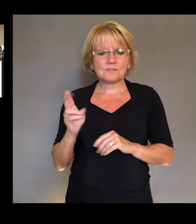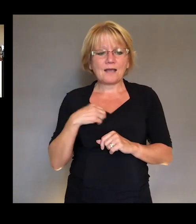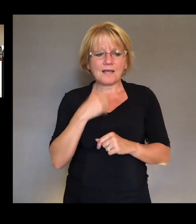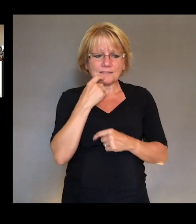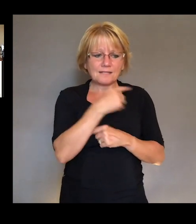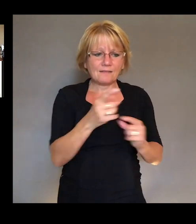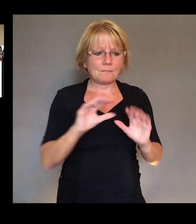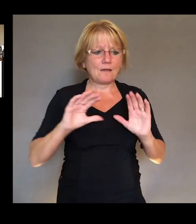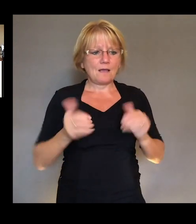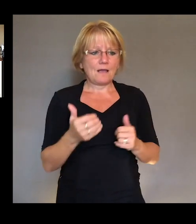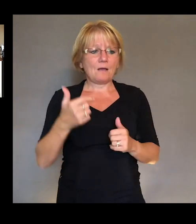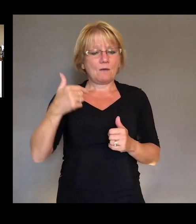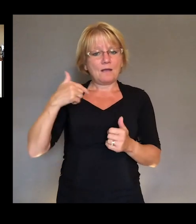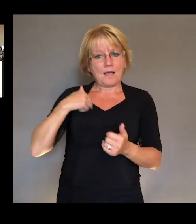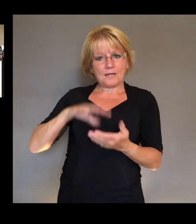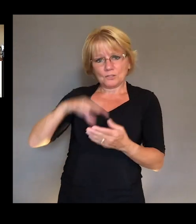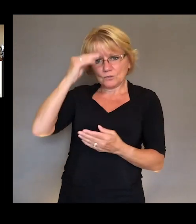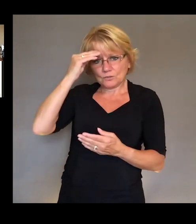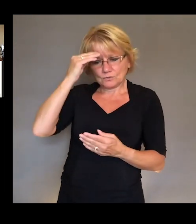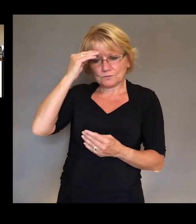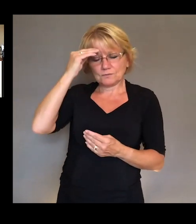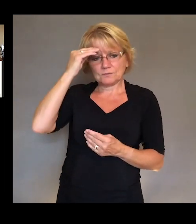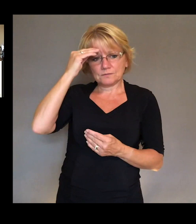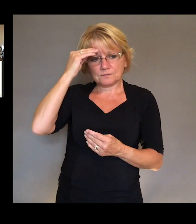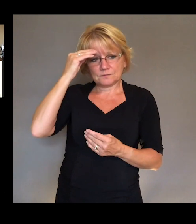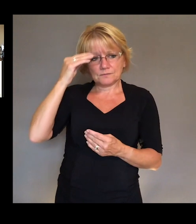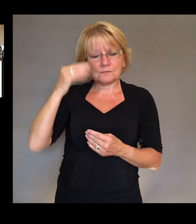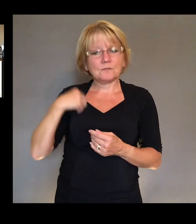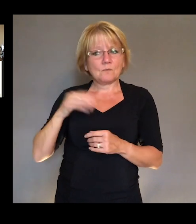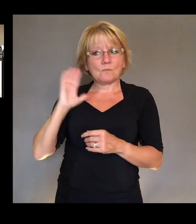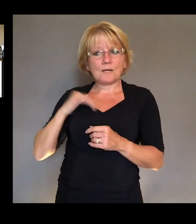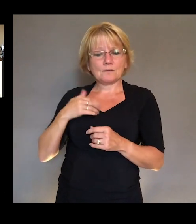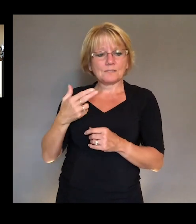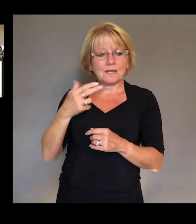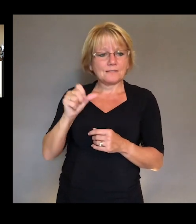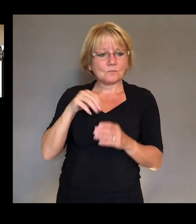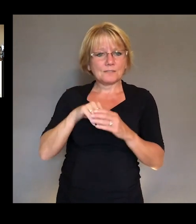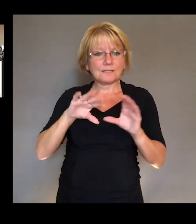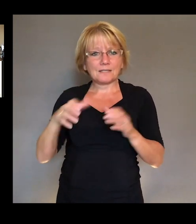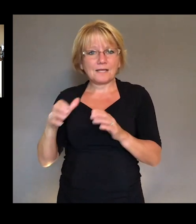I tell them the way I learn, I joined when I was in high school, got history classes.